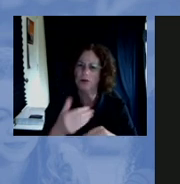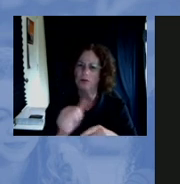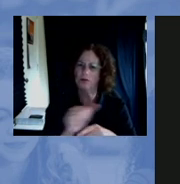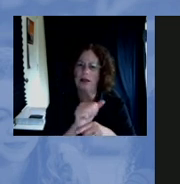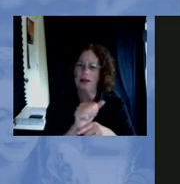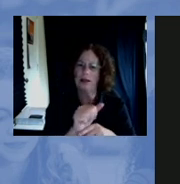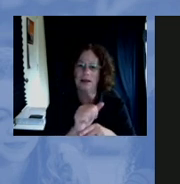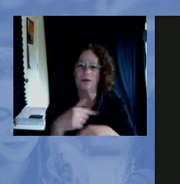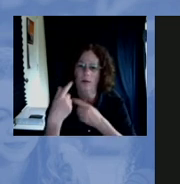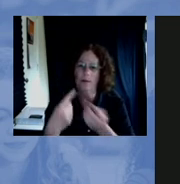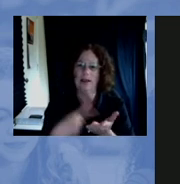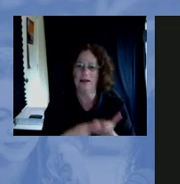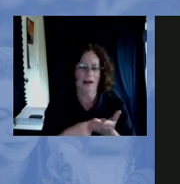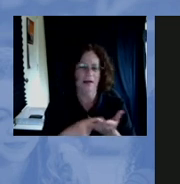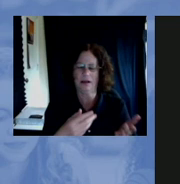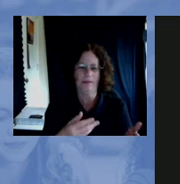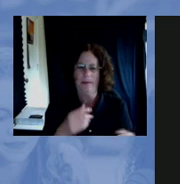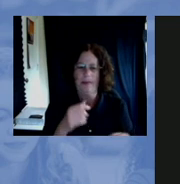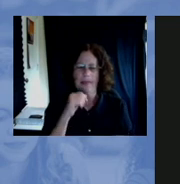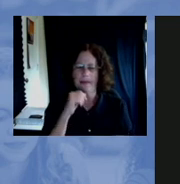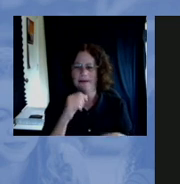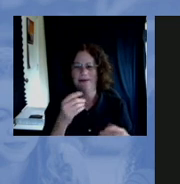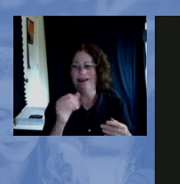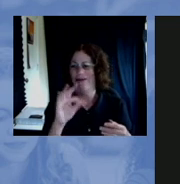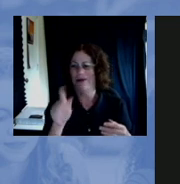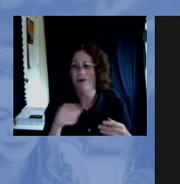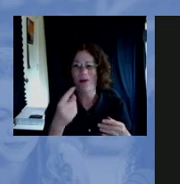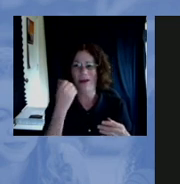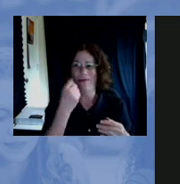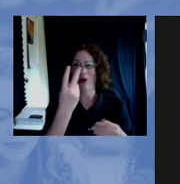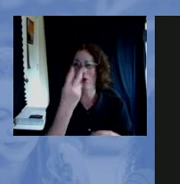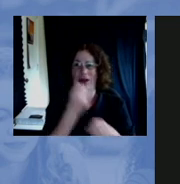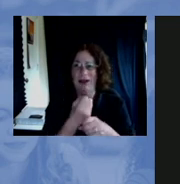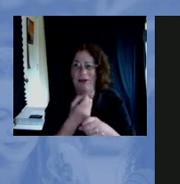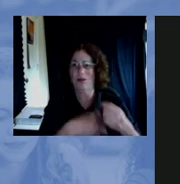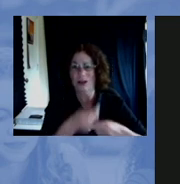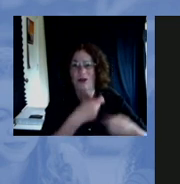DON'T GET TO DO IT IF EVERY TWO AND A HALF YEARS YOU HAVE NOT ONLY A NEW SUPERINTENDENT